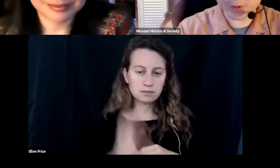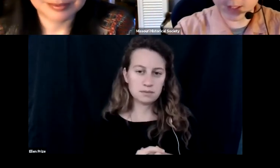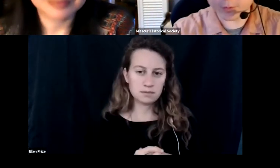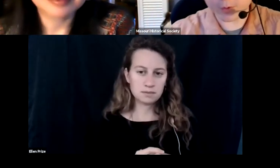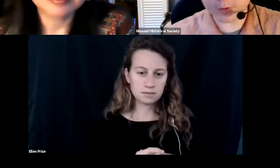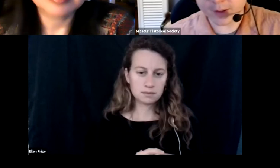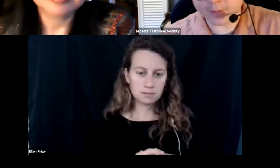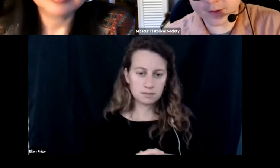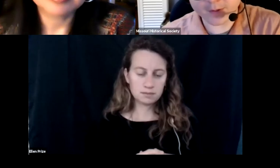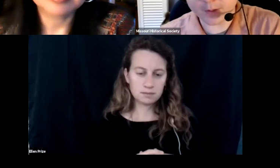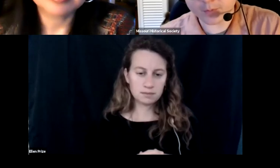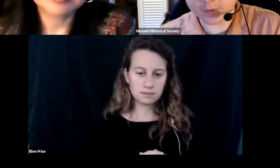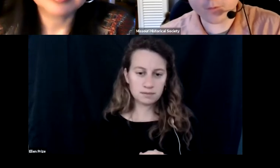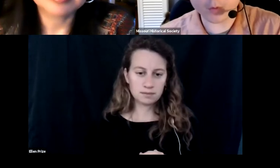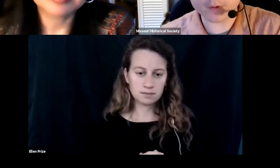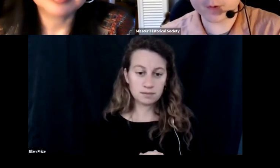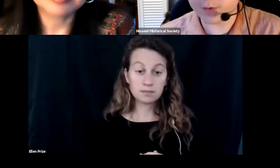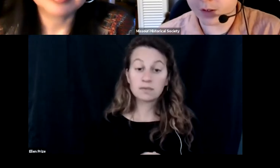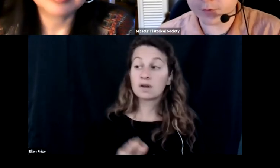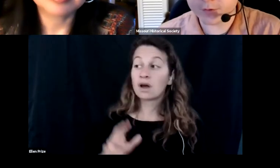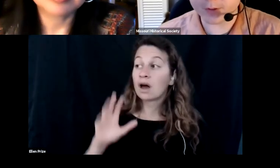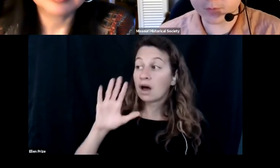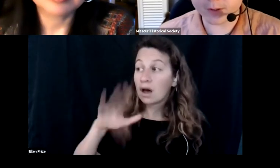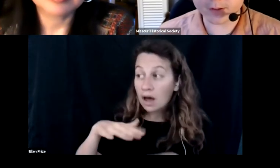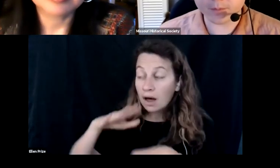It kind of goes to show that you can't ever not be vigilant, you